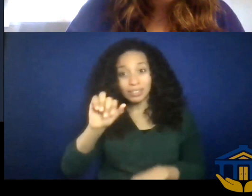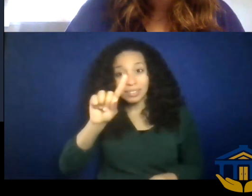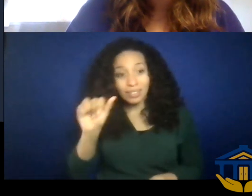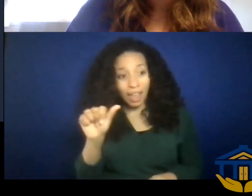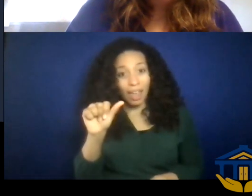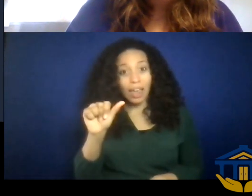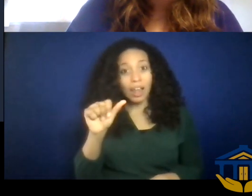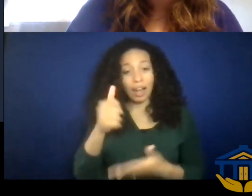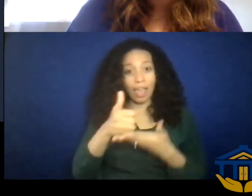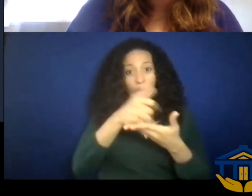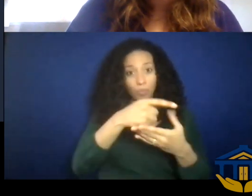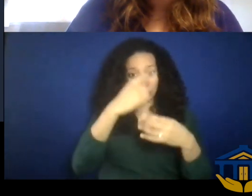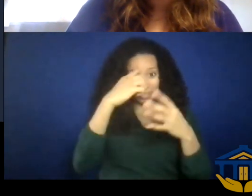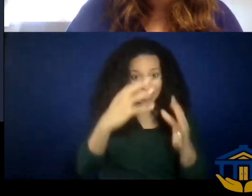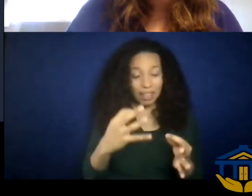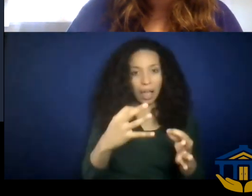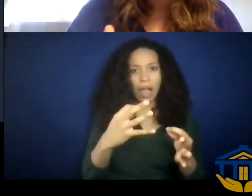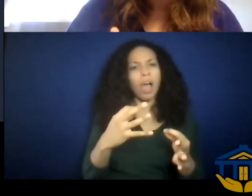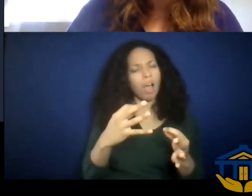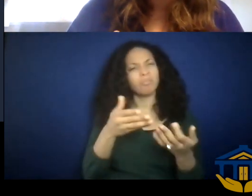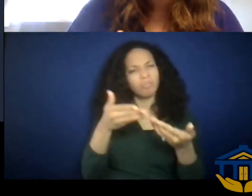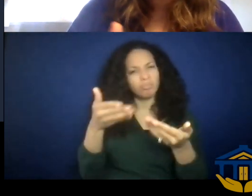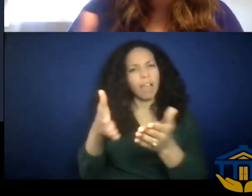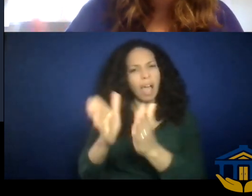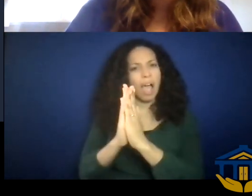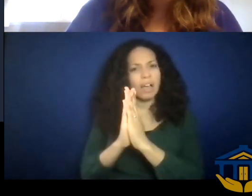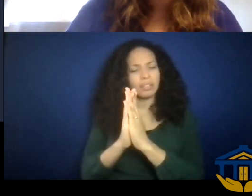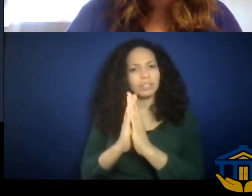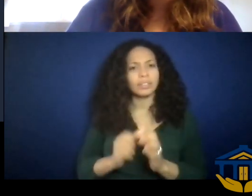Sometimes they will, the team will recommend something